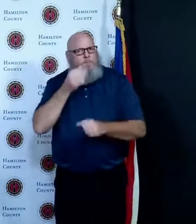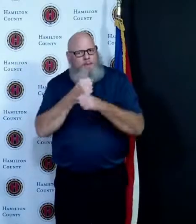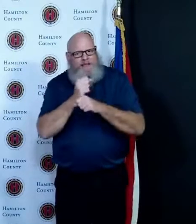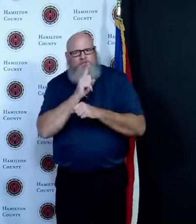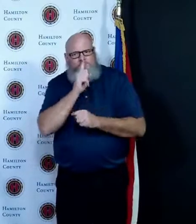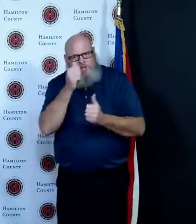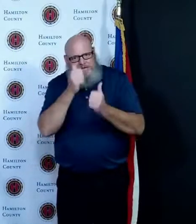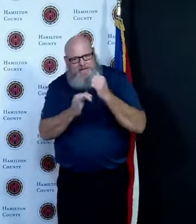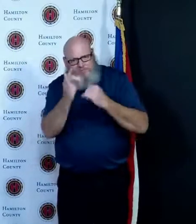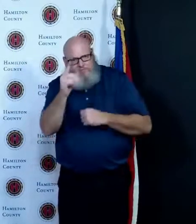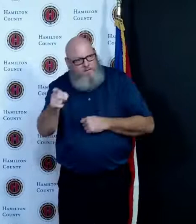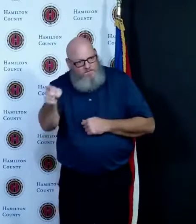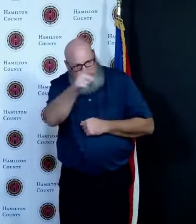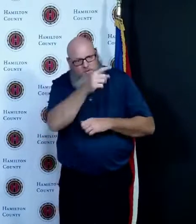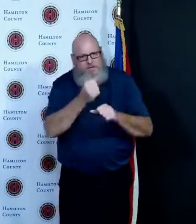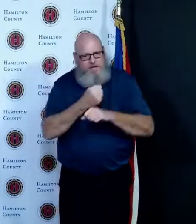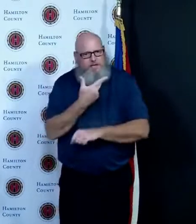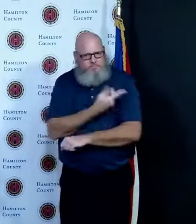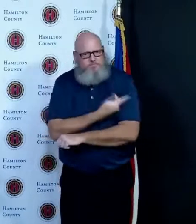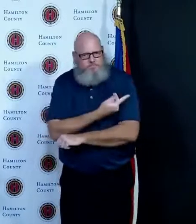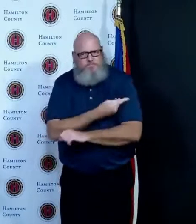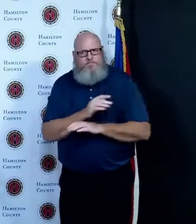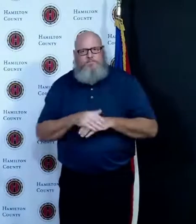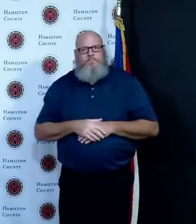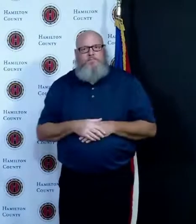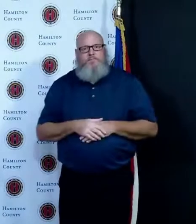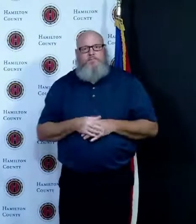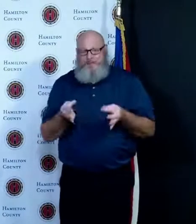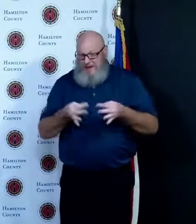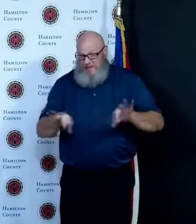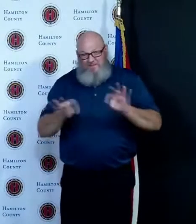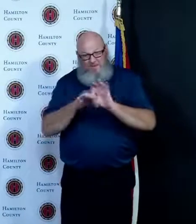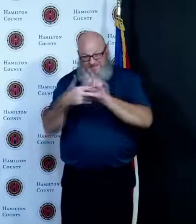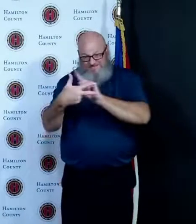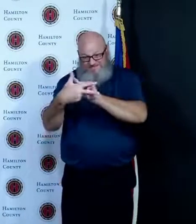these are the tools that we have currently to protect our community against Covid thank you